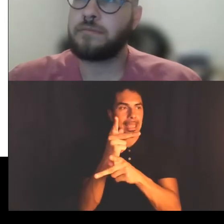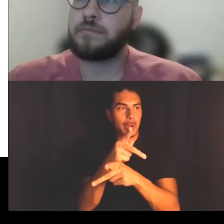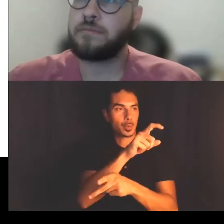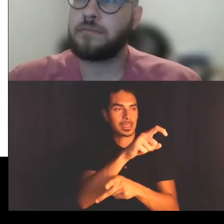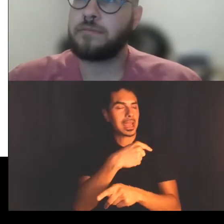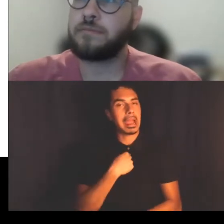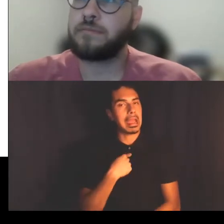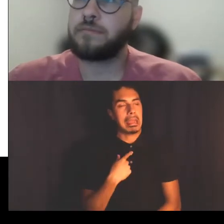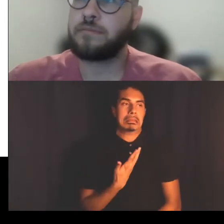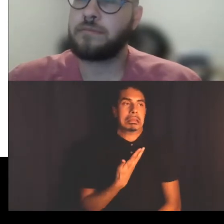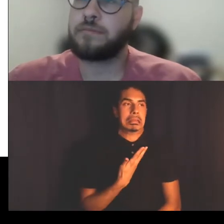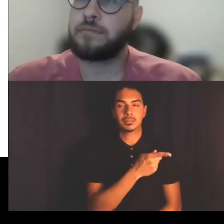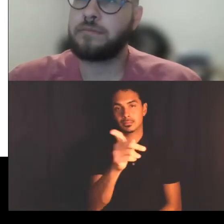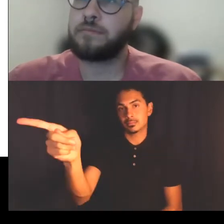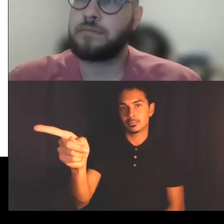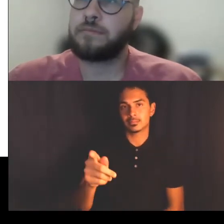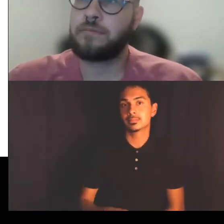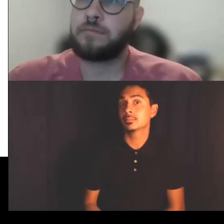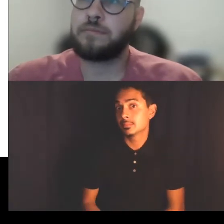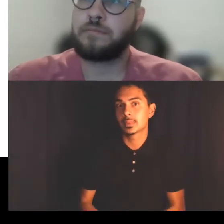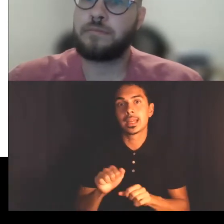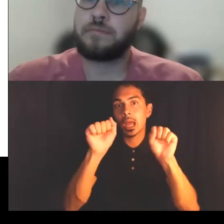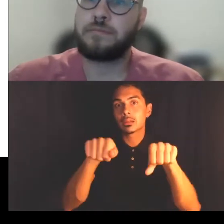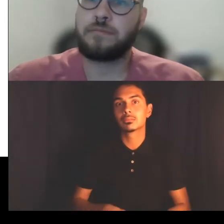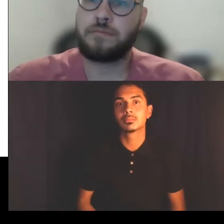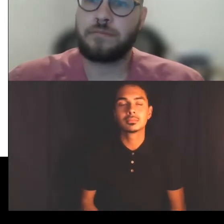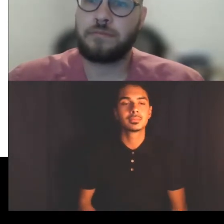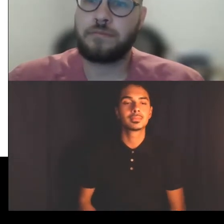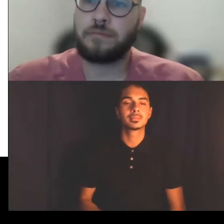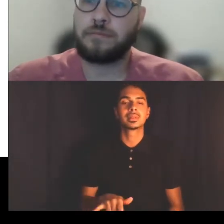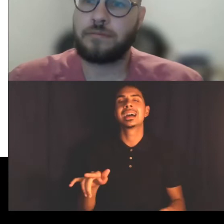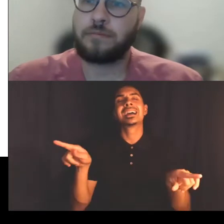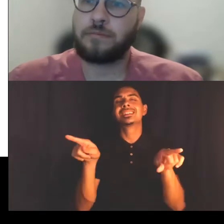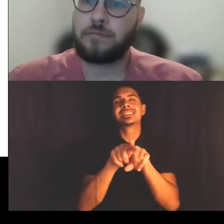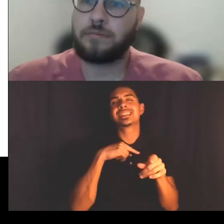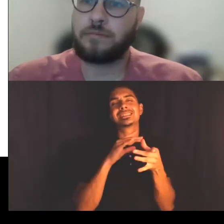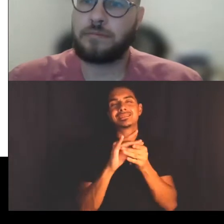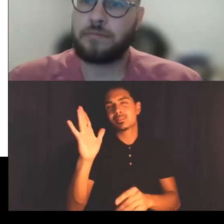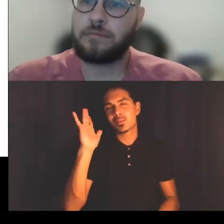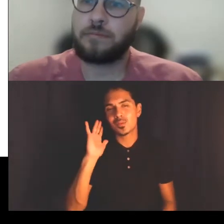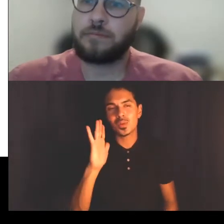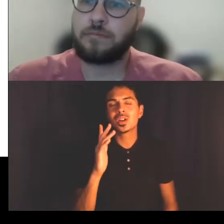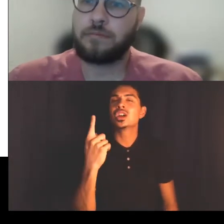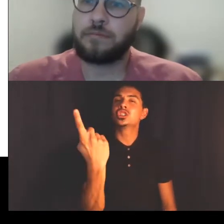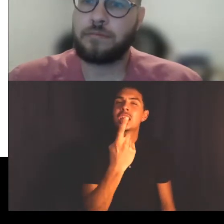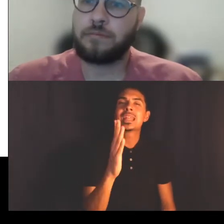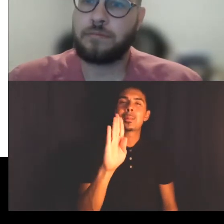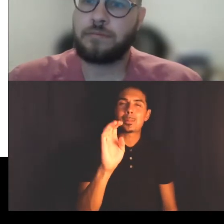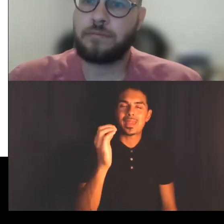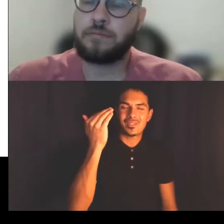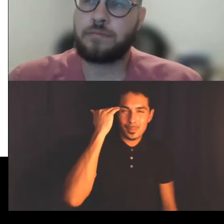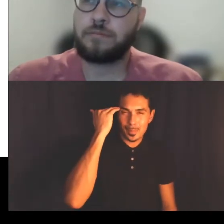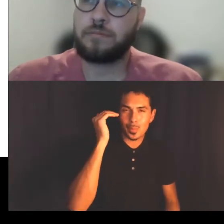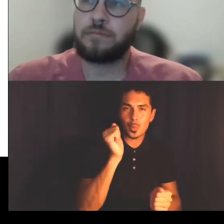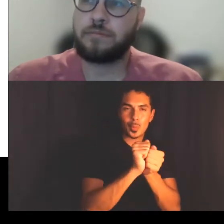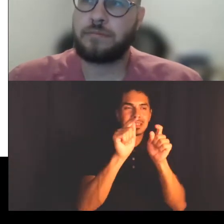So really doing that, and much like I just said before, just being familiar with all those organizations